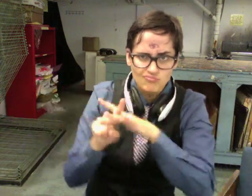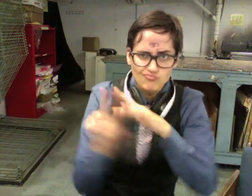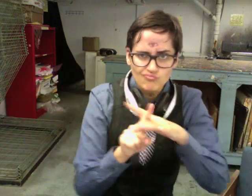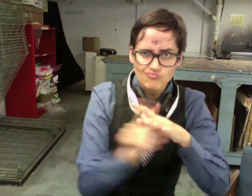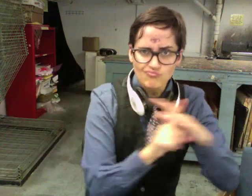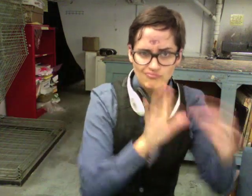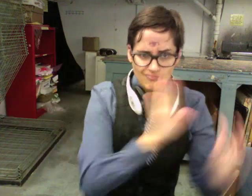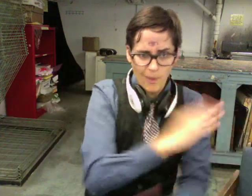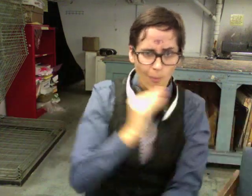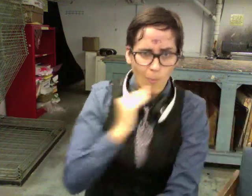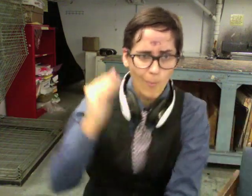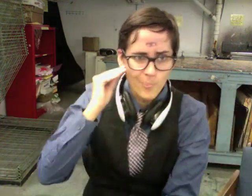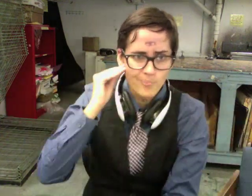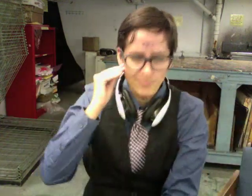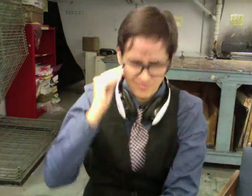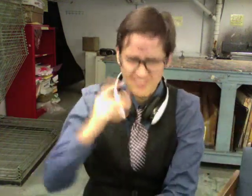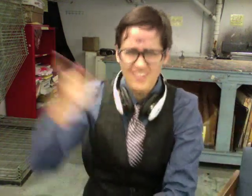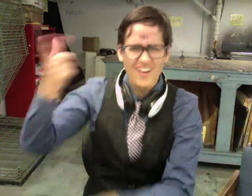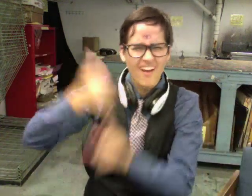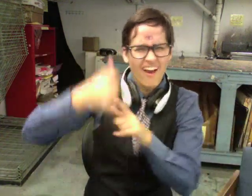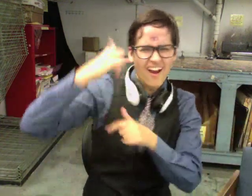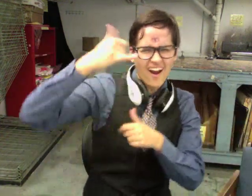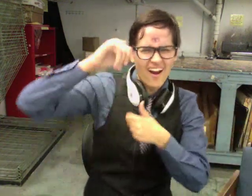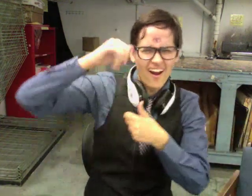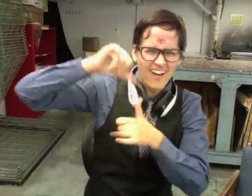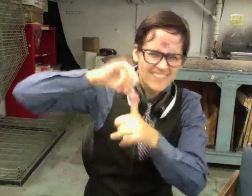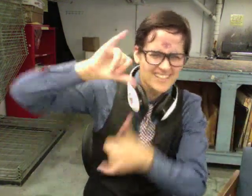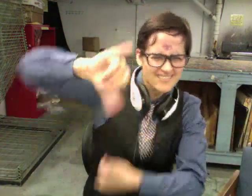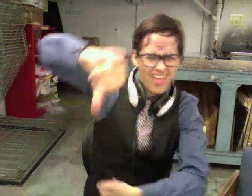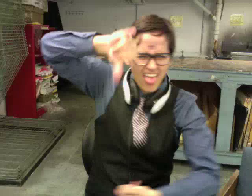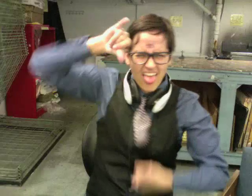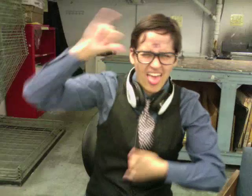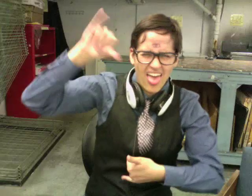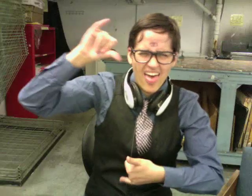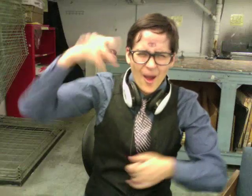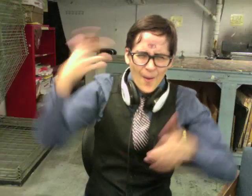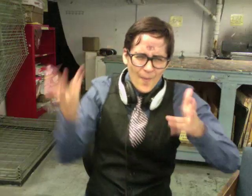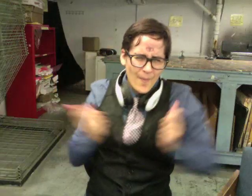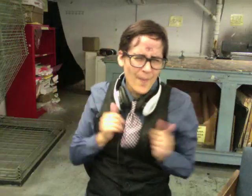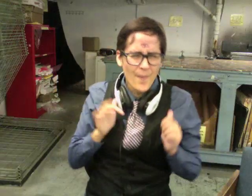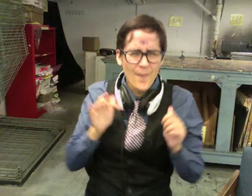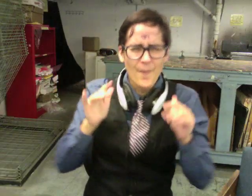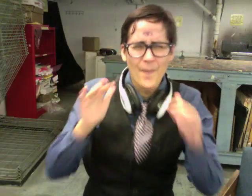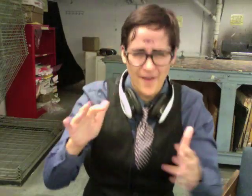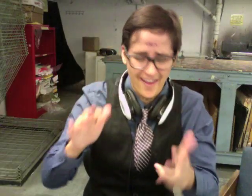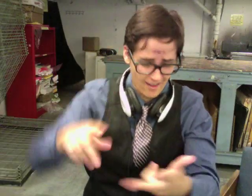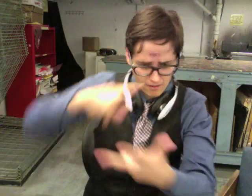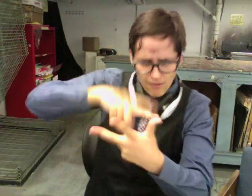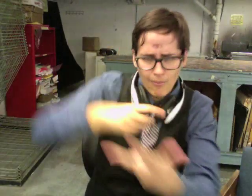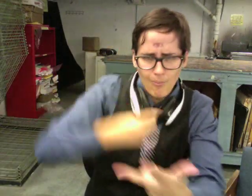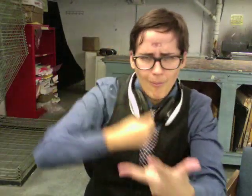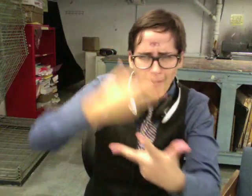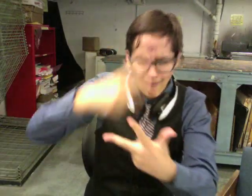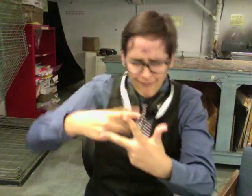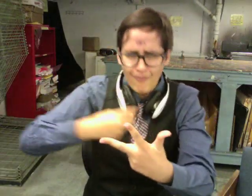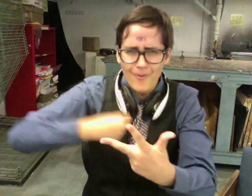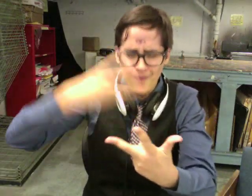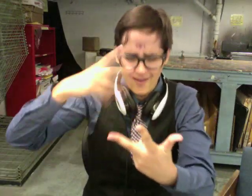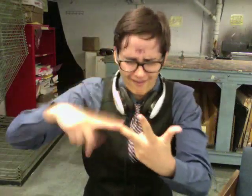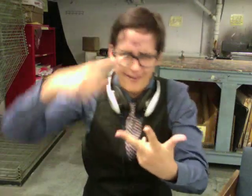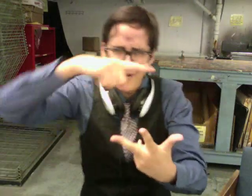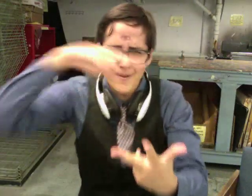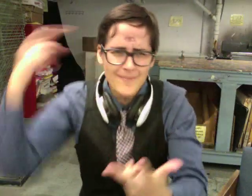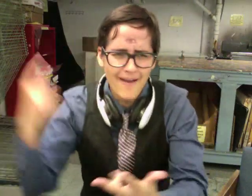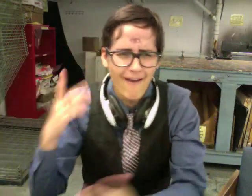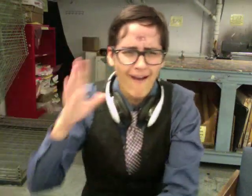said they were ten feet tall, and radiant. Two angels are white and one is black. She said they helped